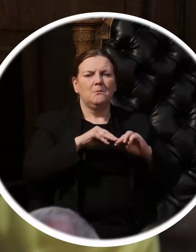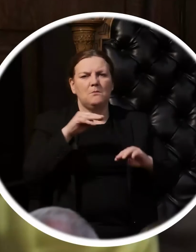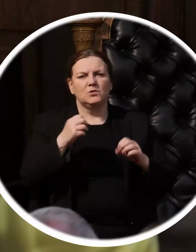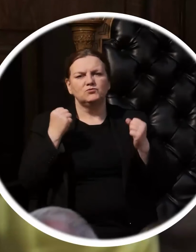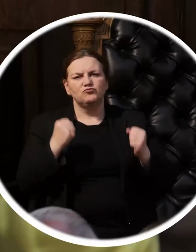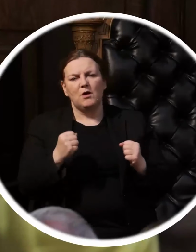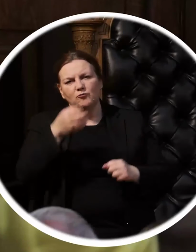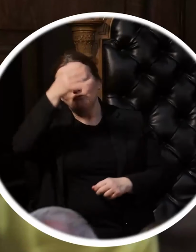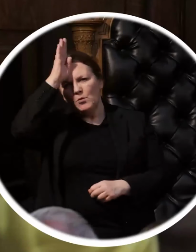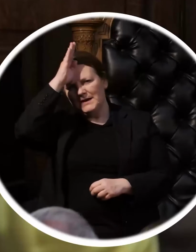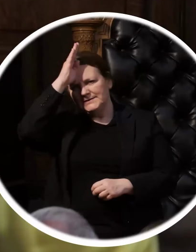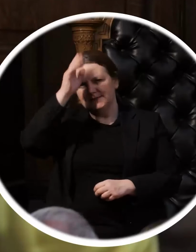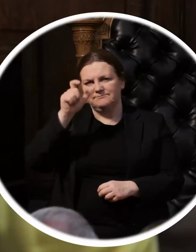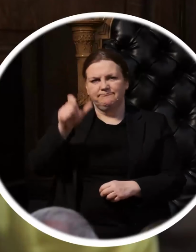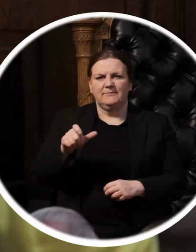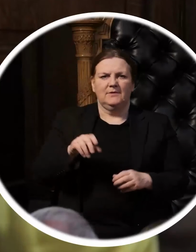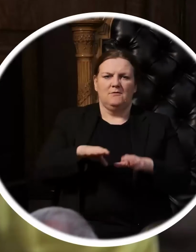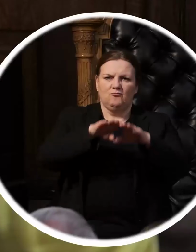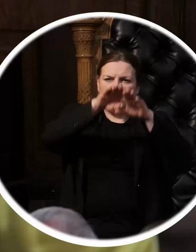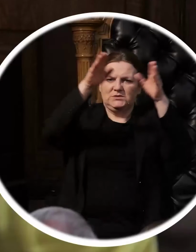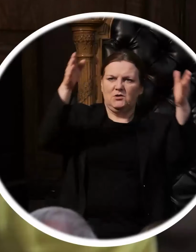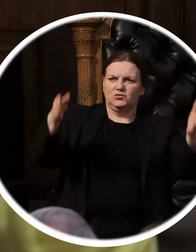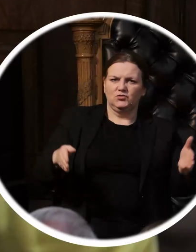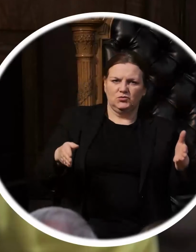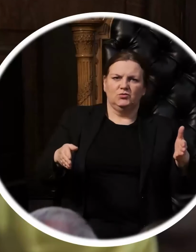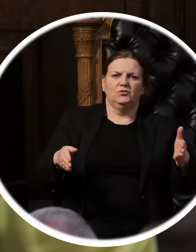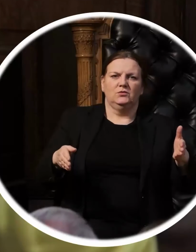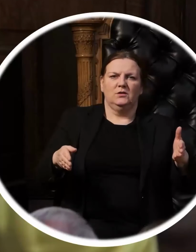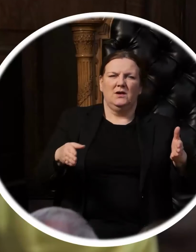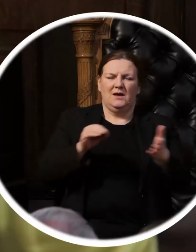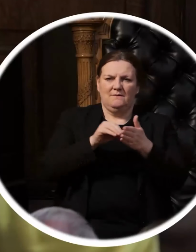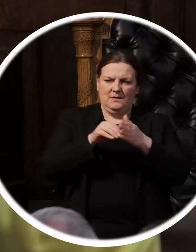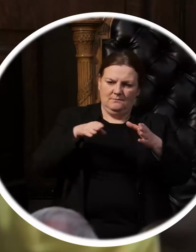So a large central round arch entrance with a recessed arcade and rather kind of